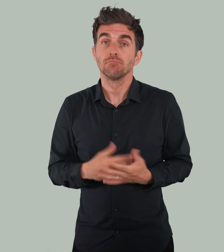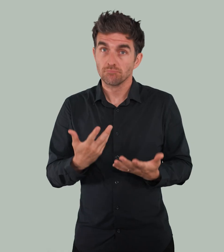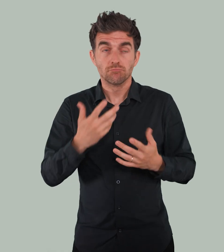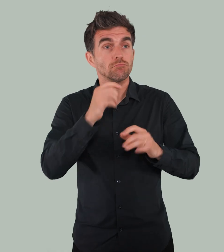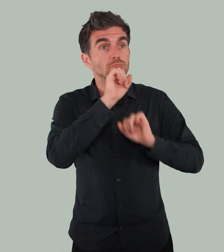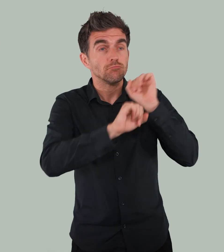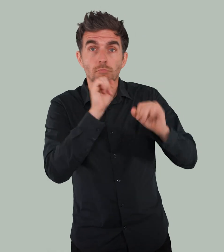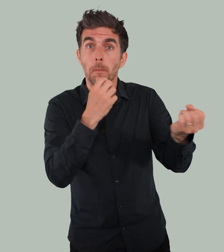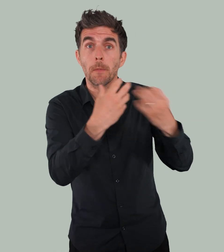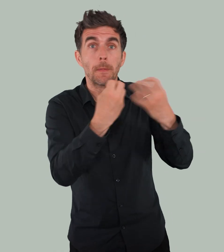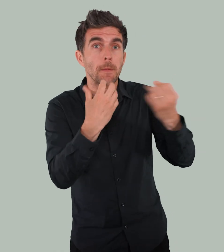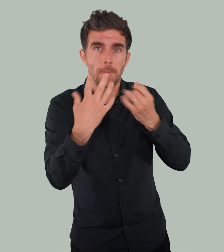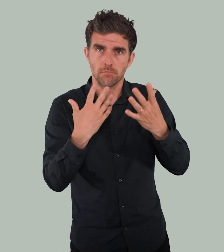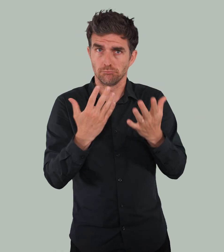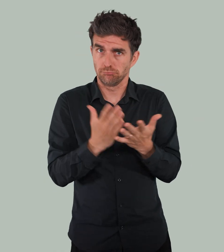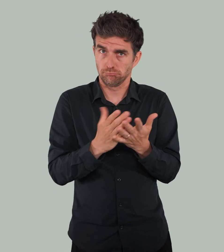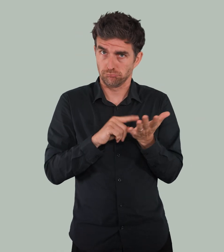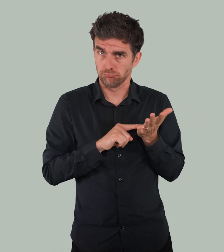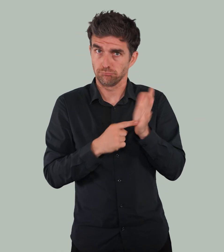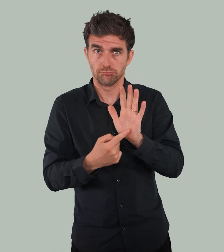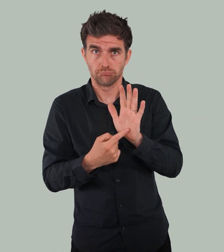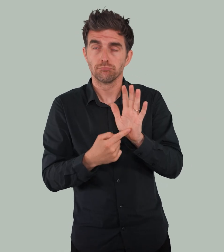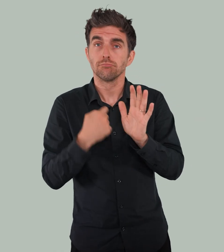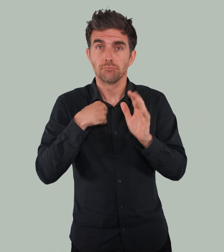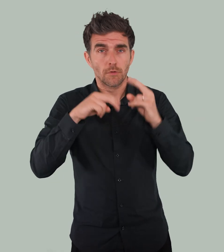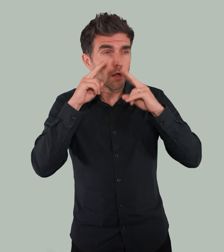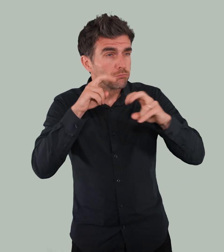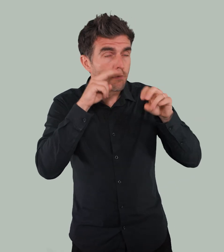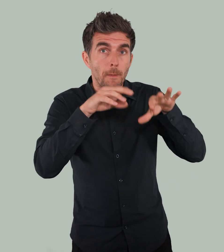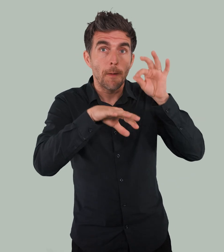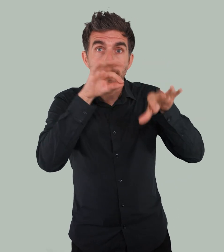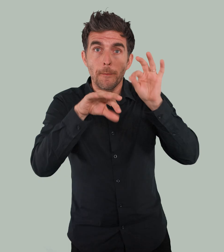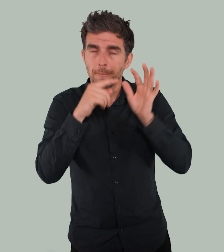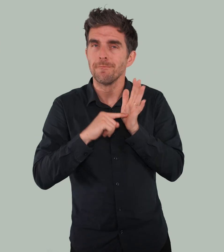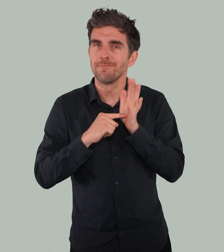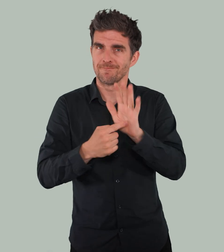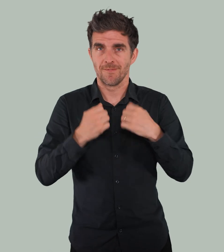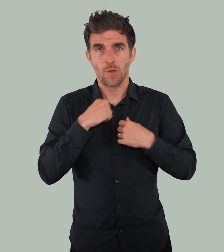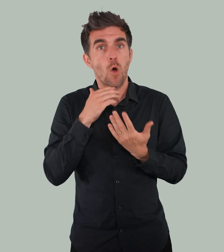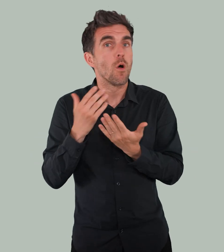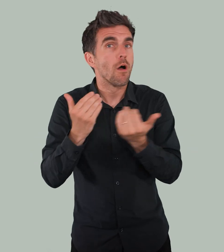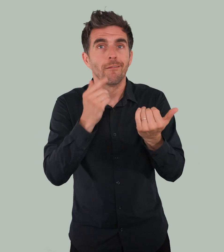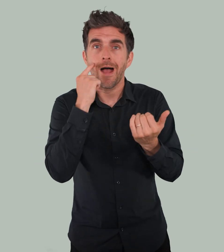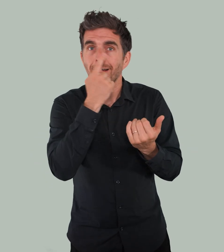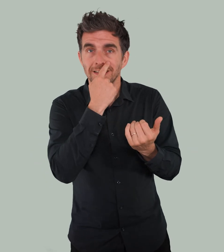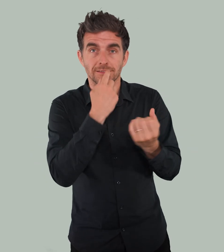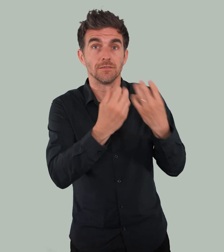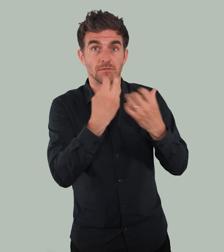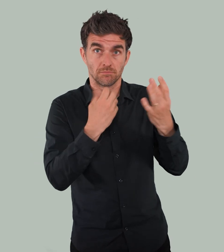7. The views expressed by respondents in this summary of the findings from the Call for Evidence